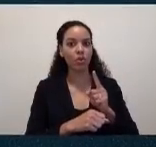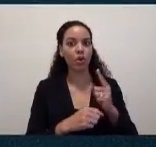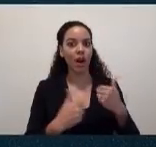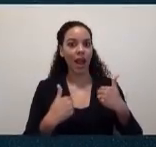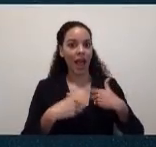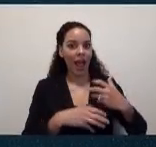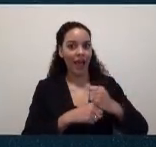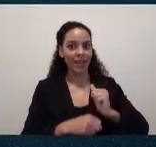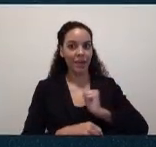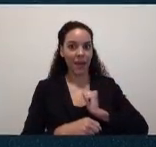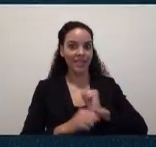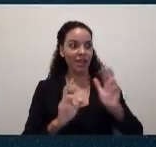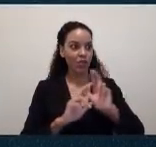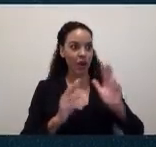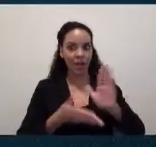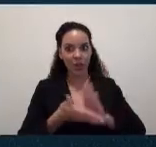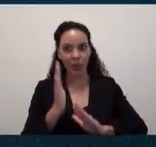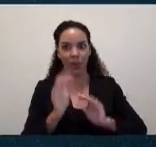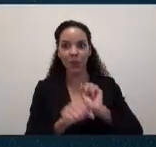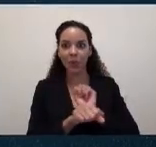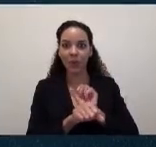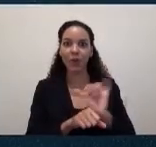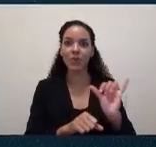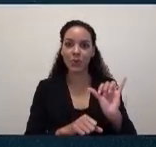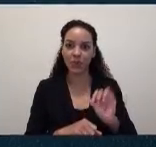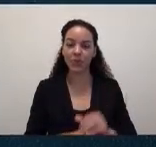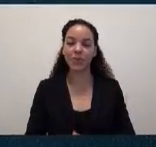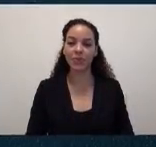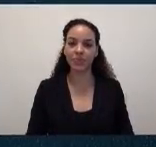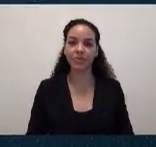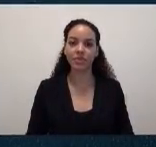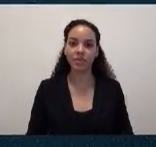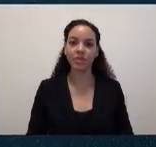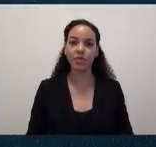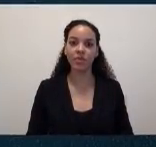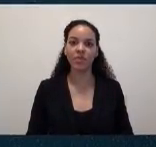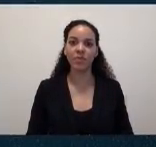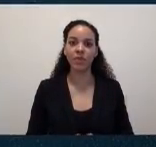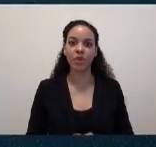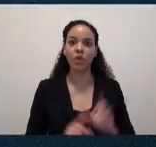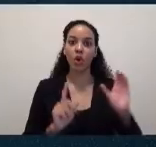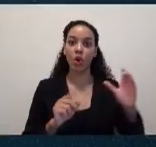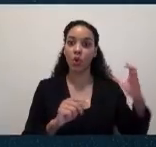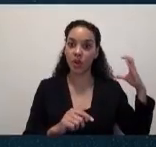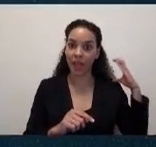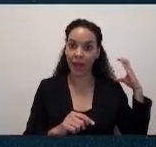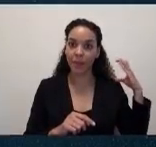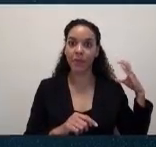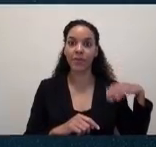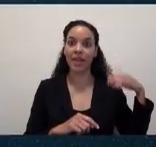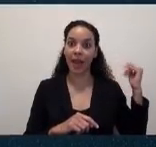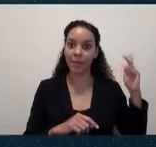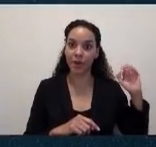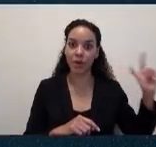to go to work as well, to head to the Capitol, to vote and introduce a new piece of legislation for America.